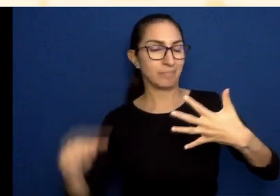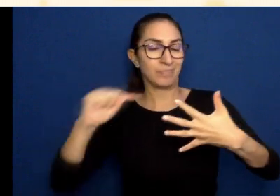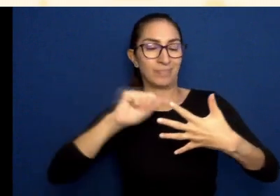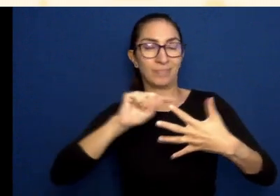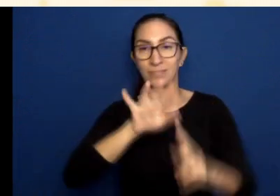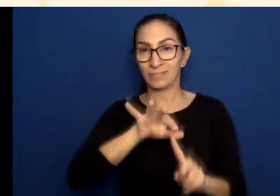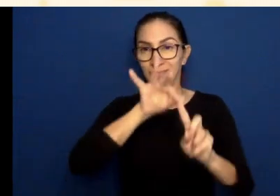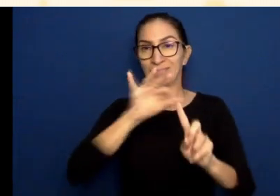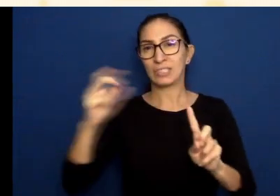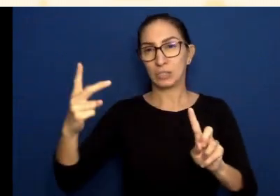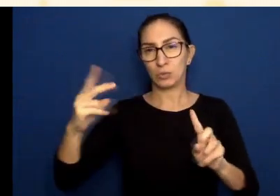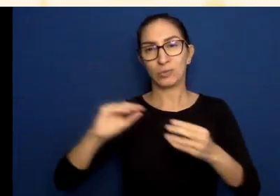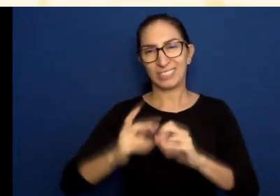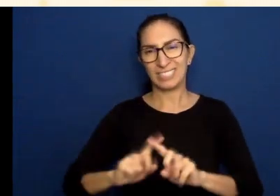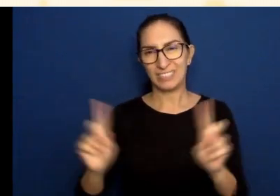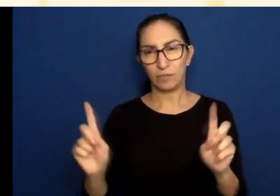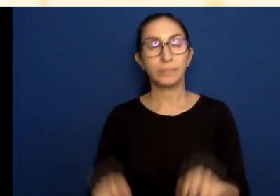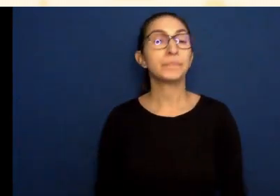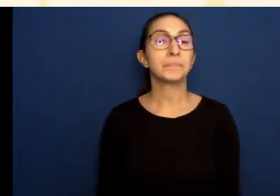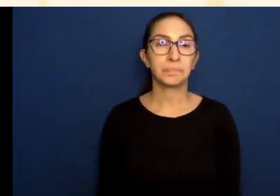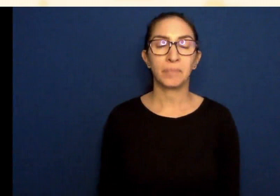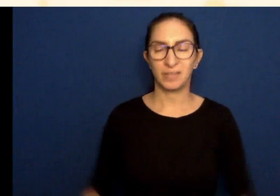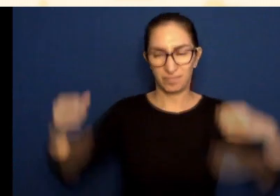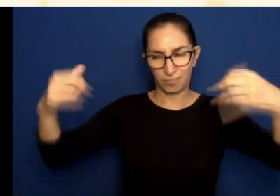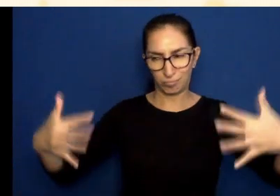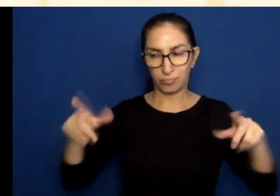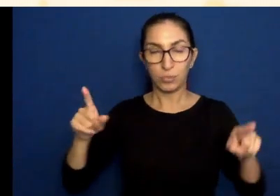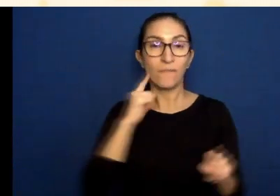and these actual specific requirements under each steps would change.